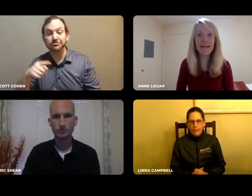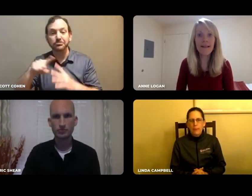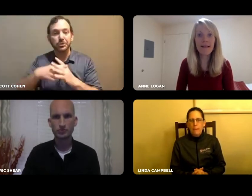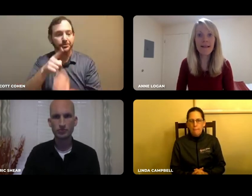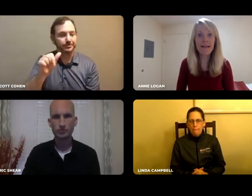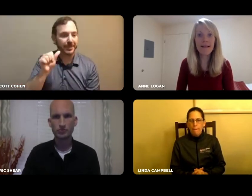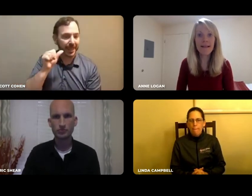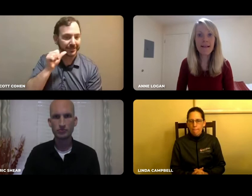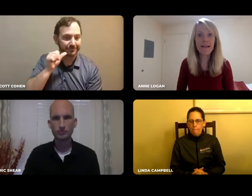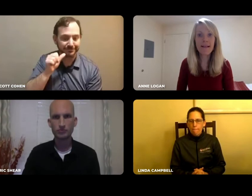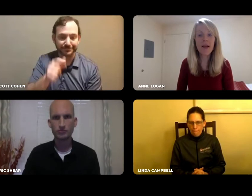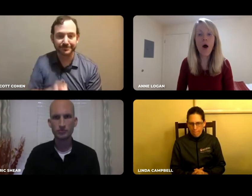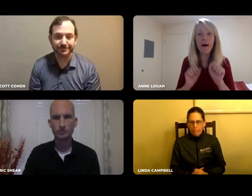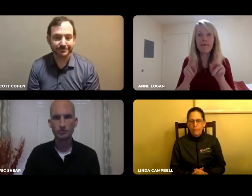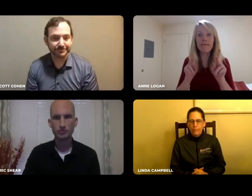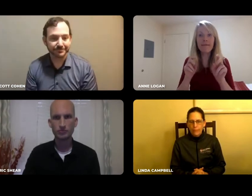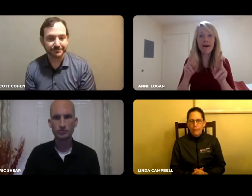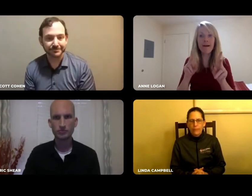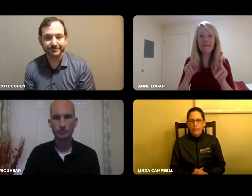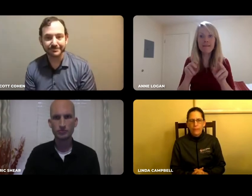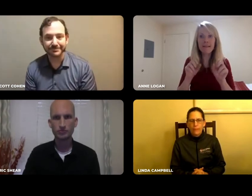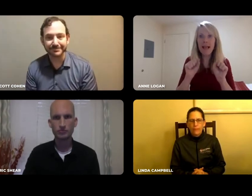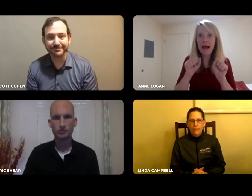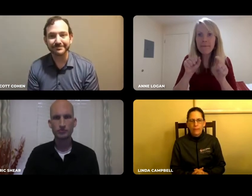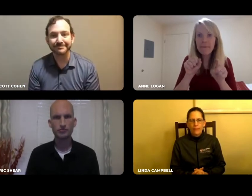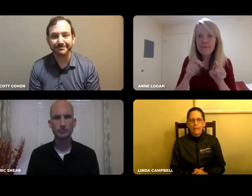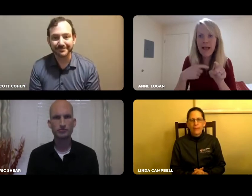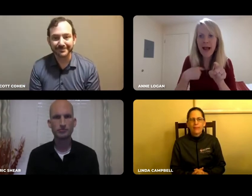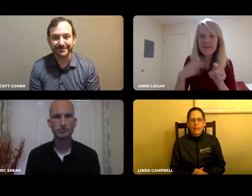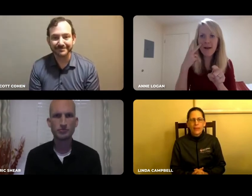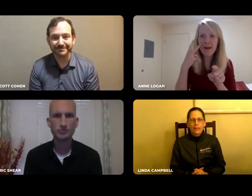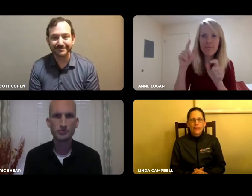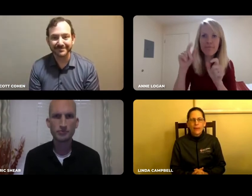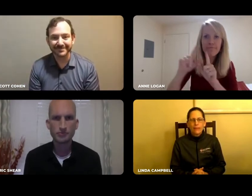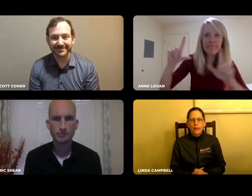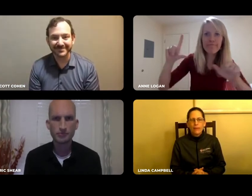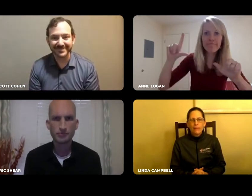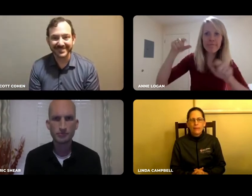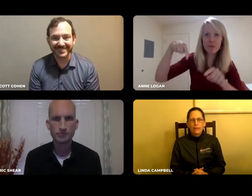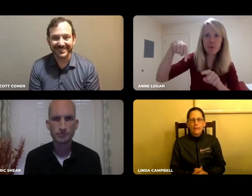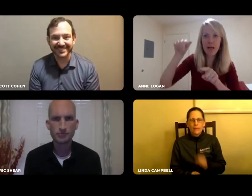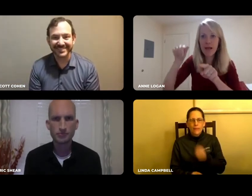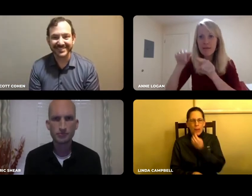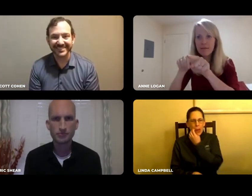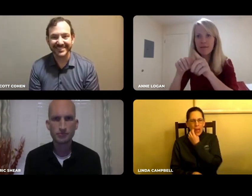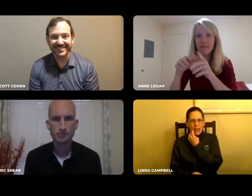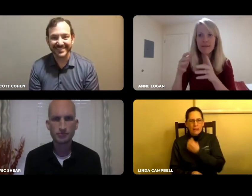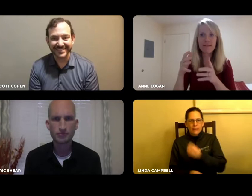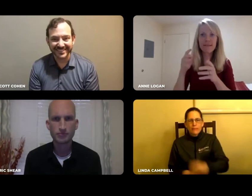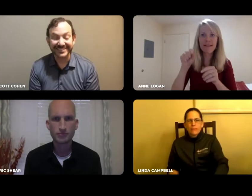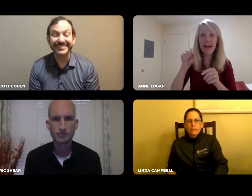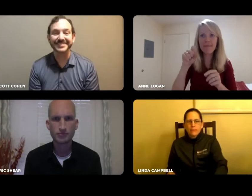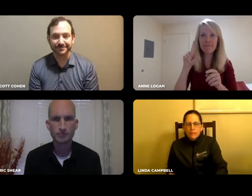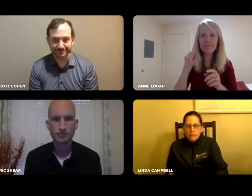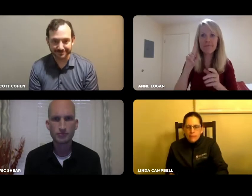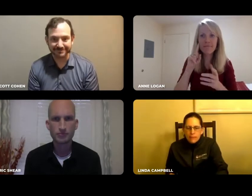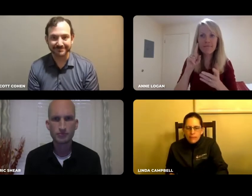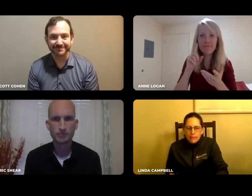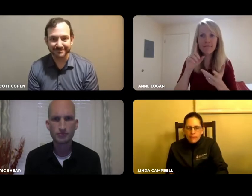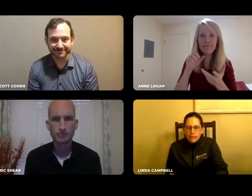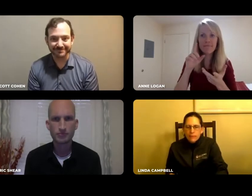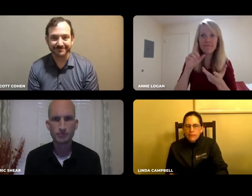OK. I just saw the Q&A box pop up with the question.